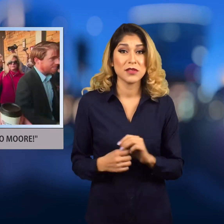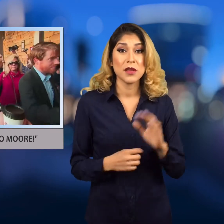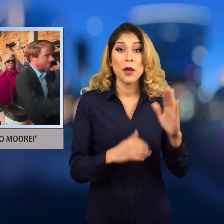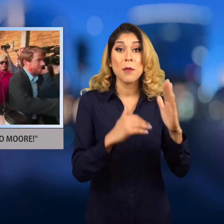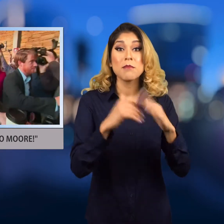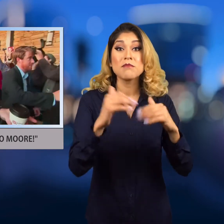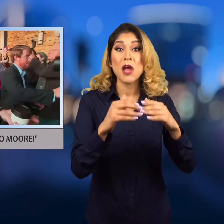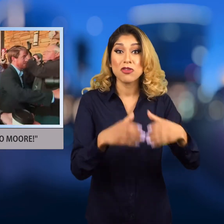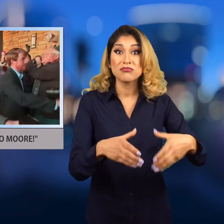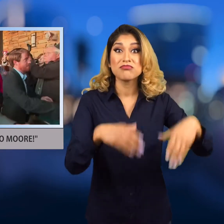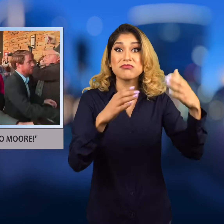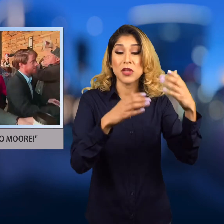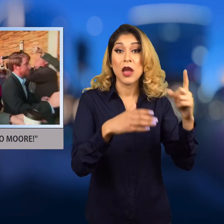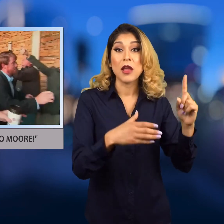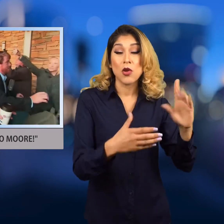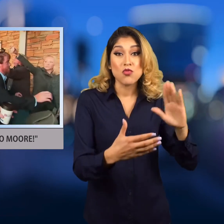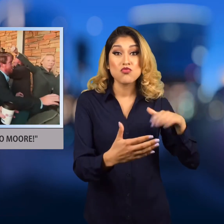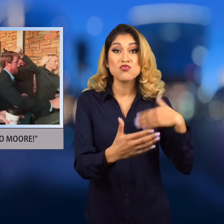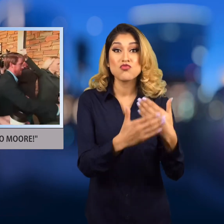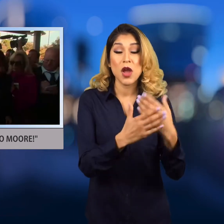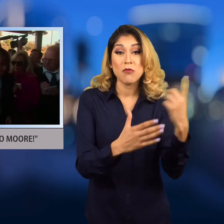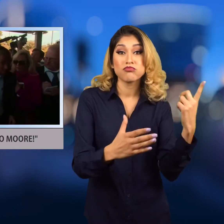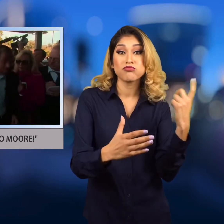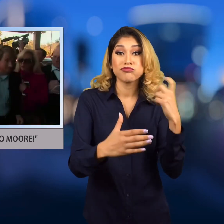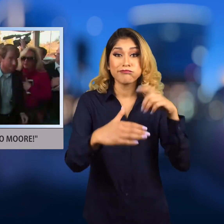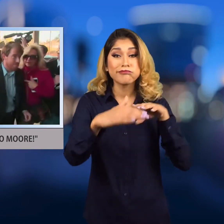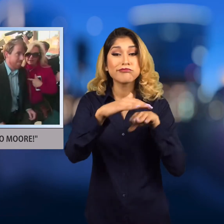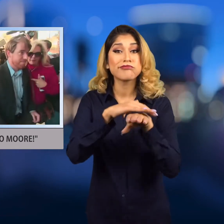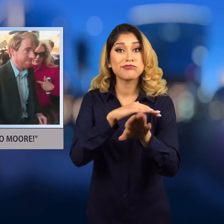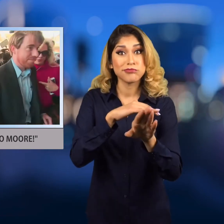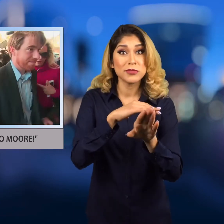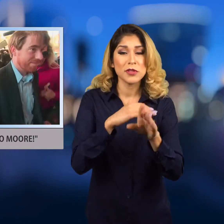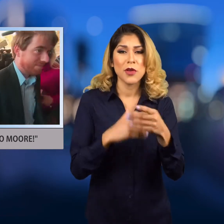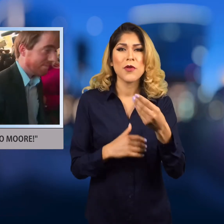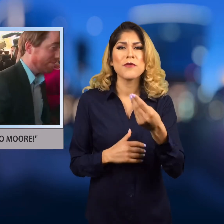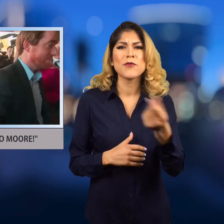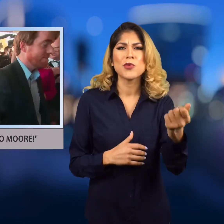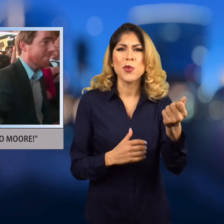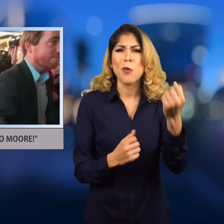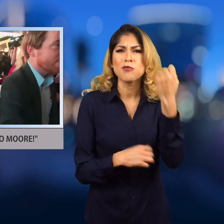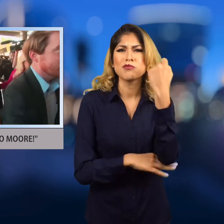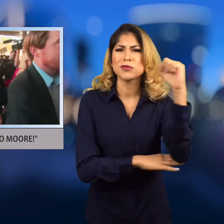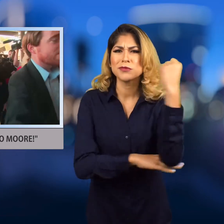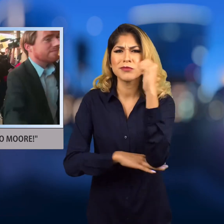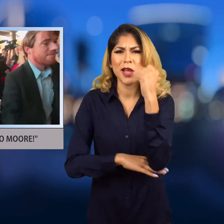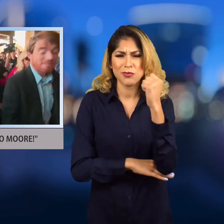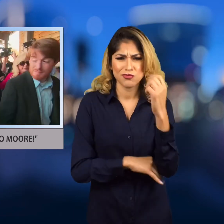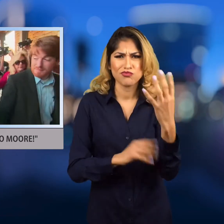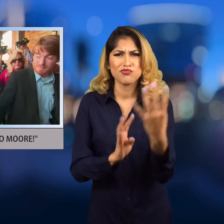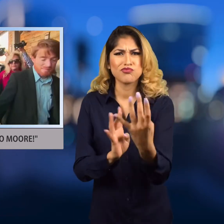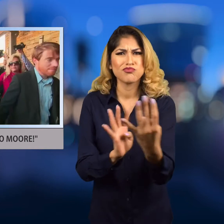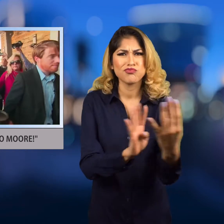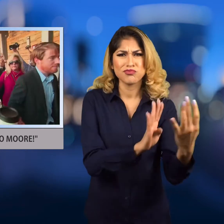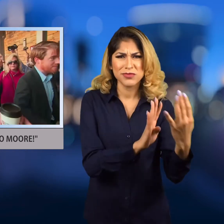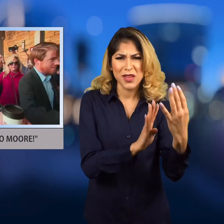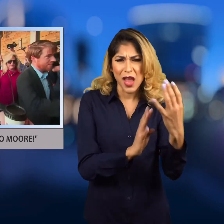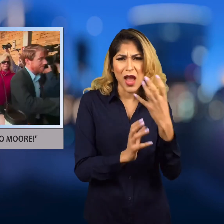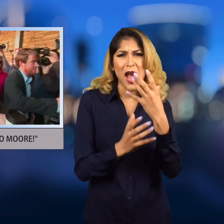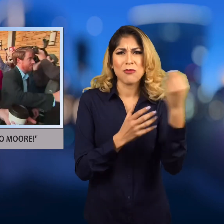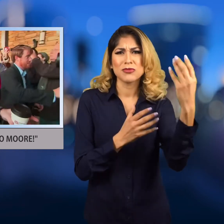As Moore was arriving to walk in the building a few protesters were waiting outside.